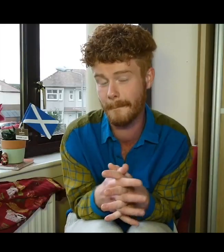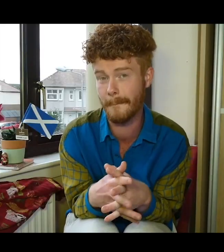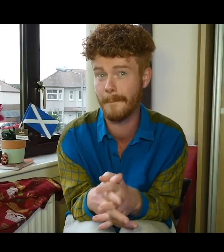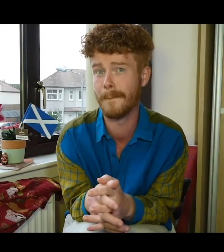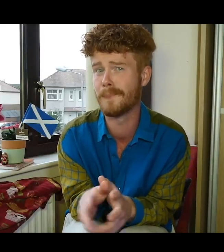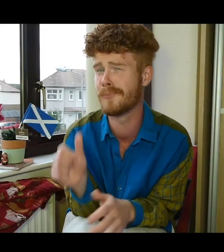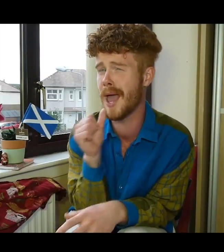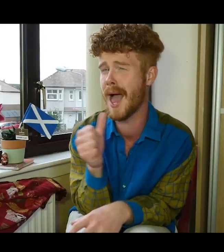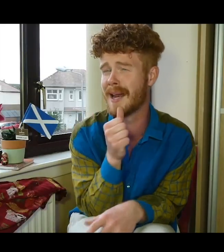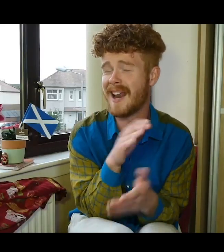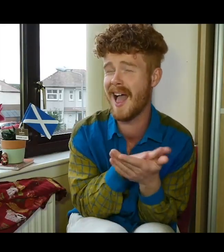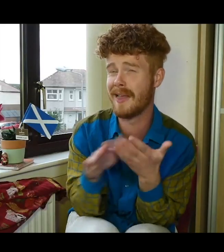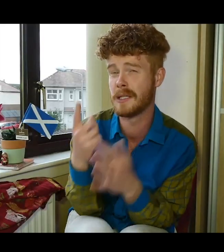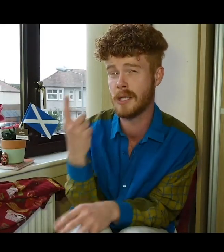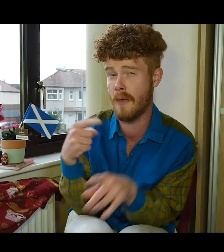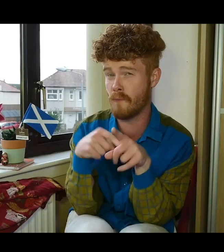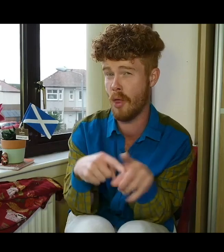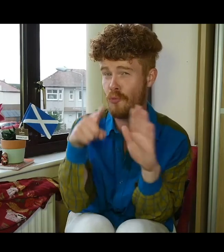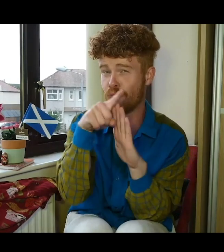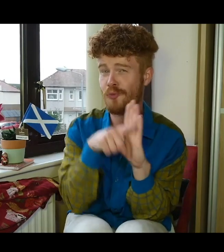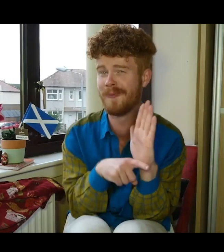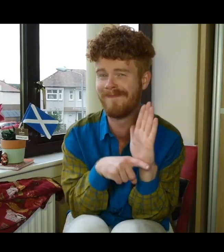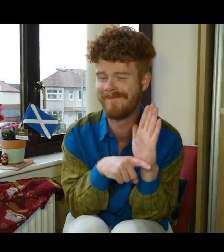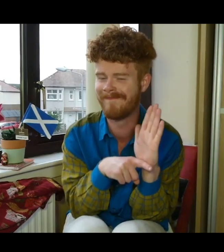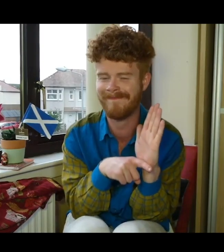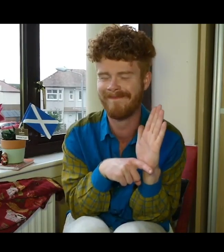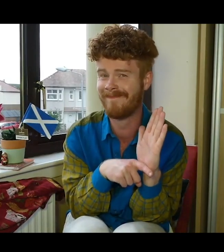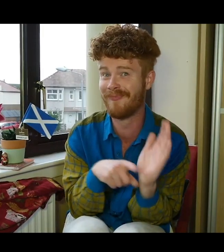My Auntie Heather isn't very good with rules